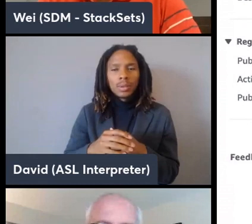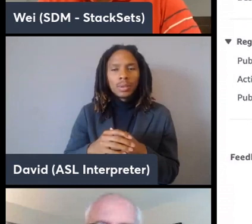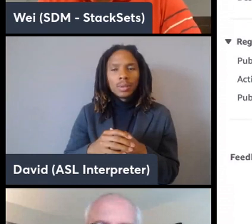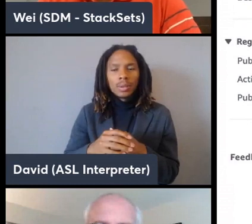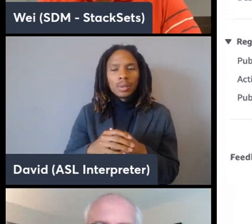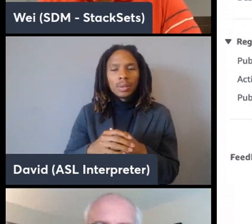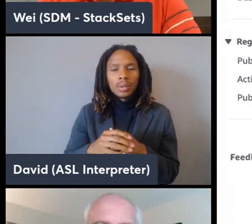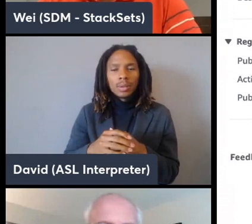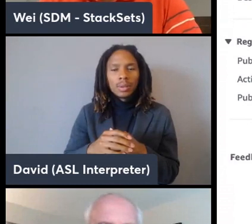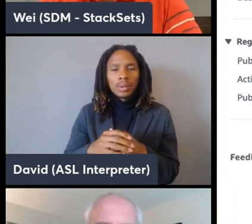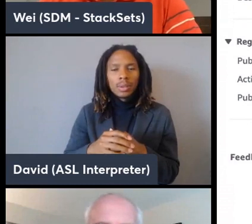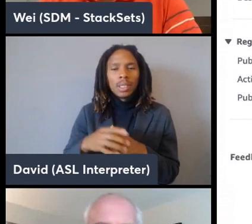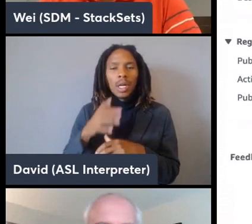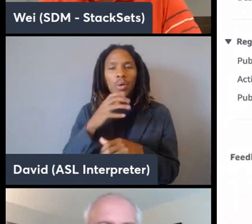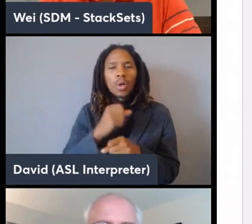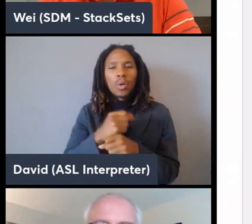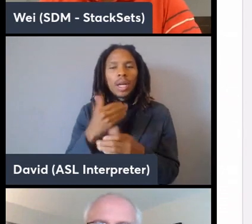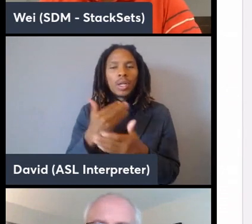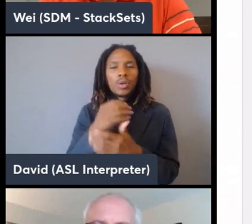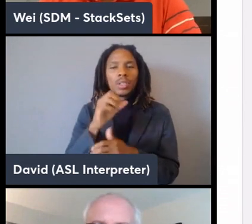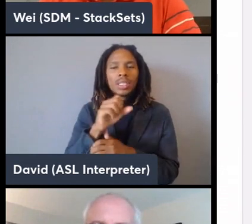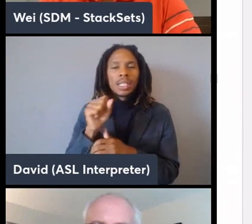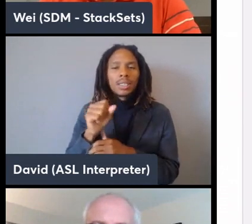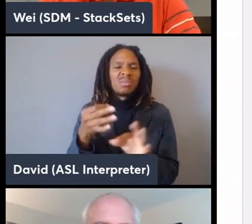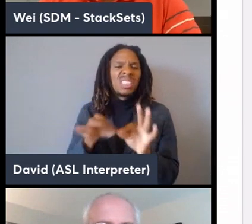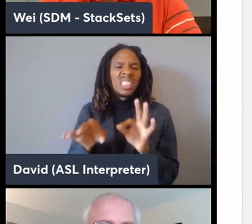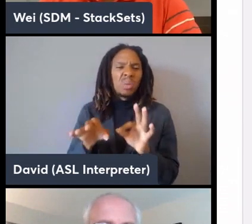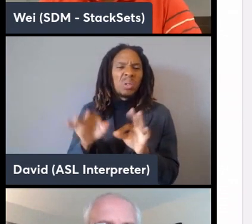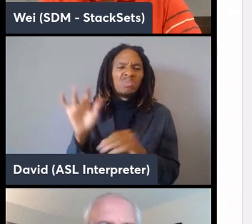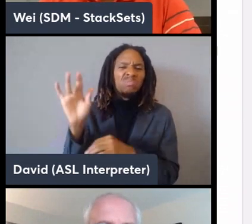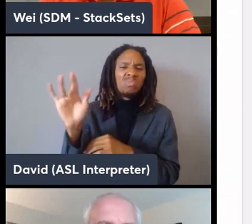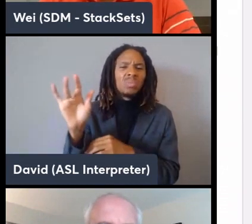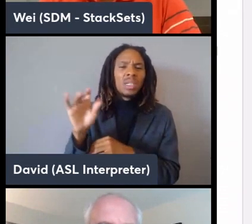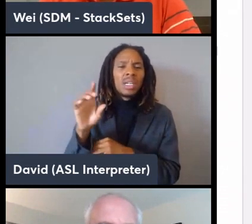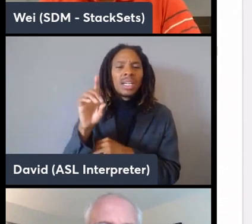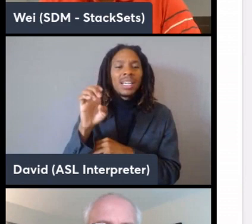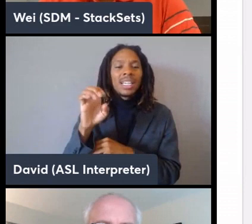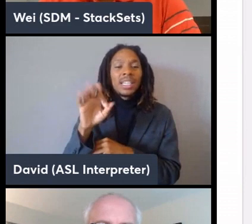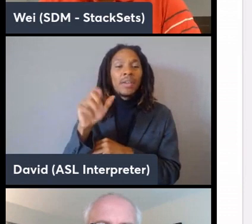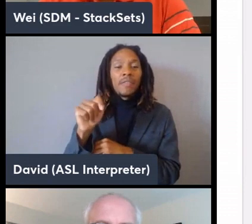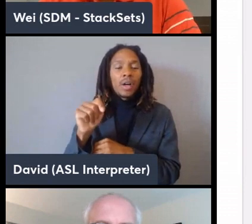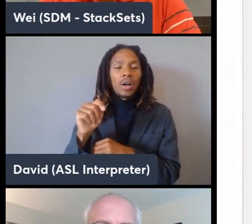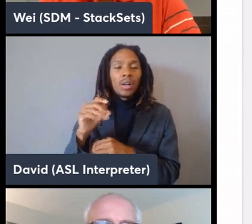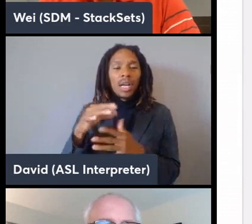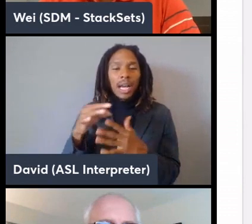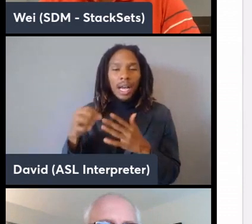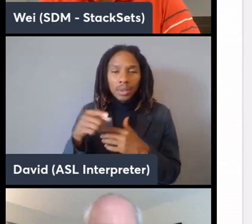And create a new StackSet is very simple. So the default option is the service manage the permission